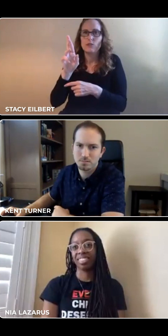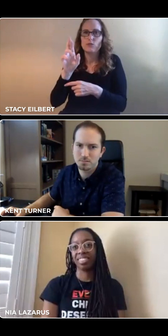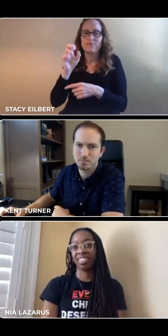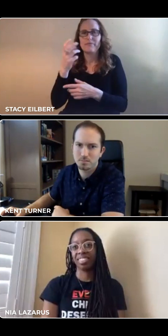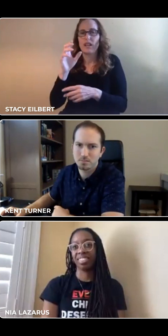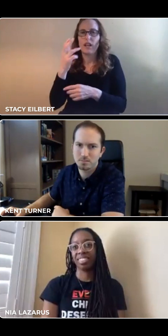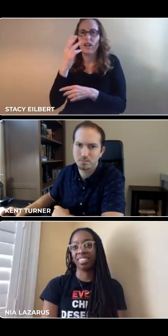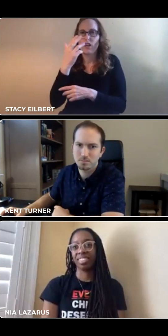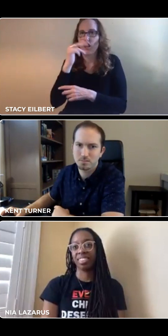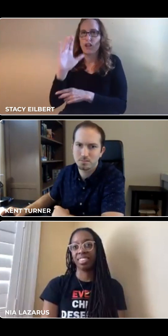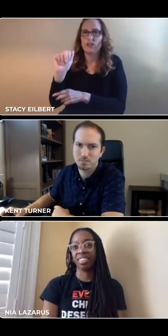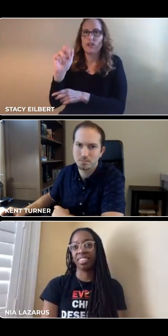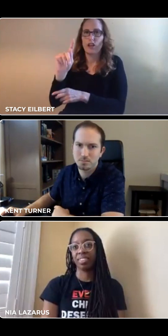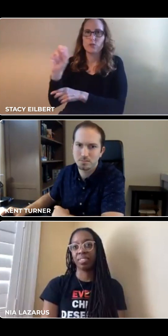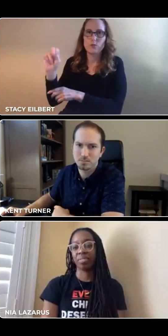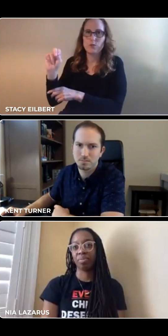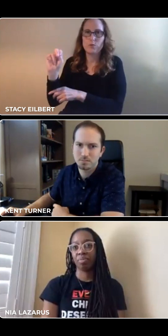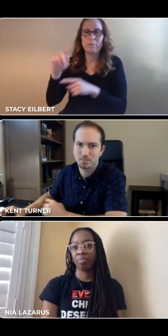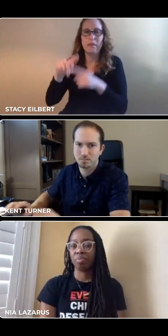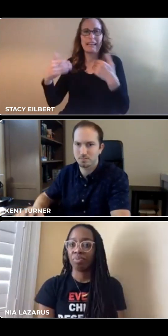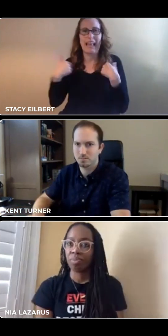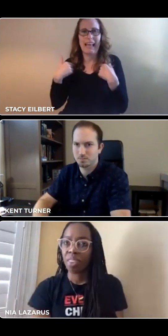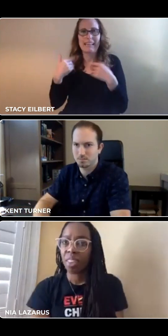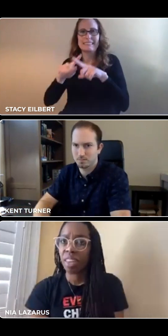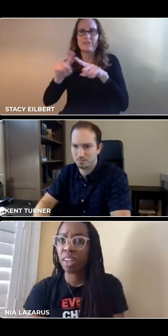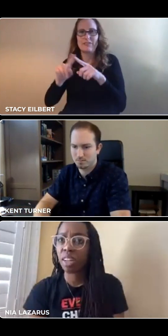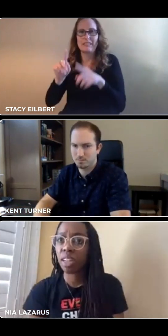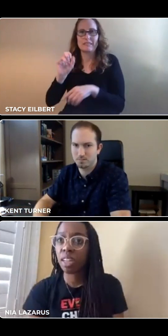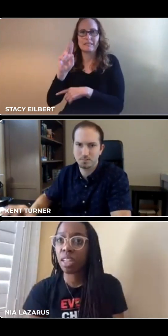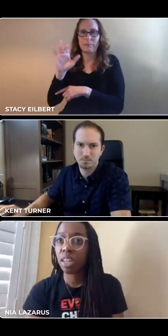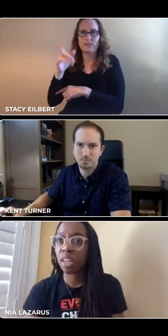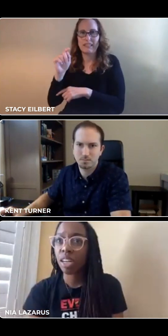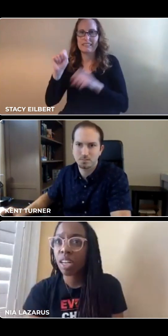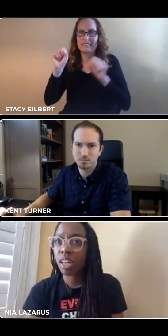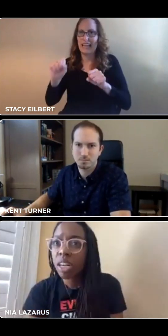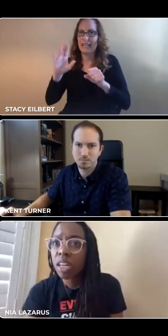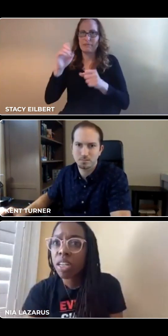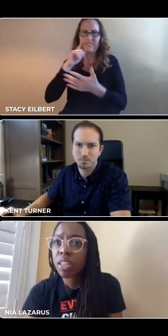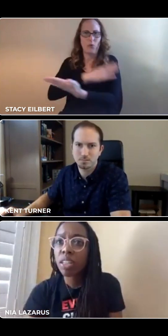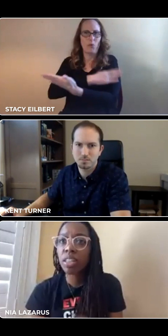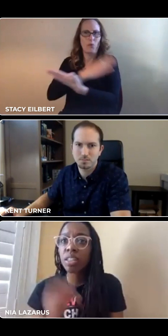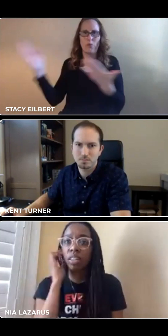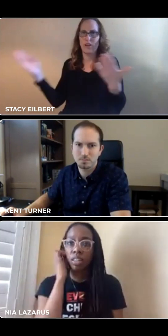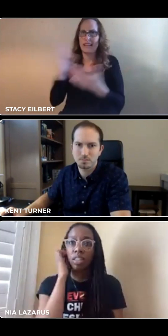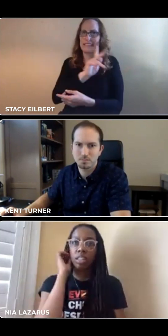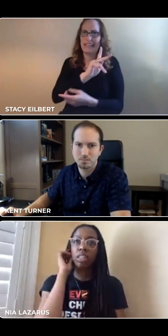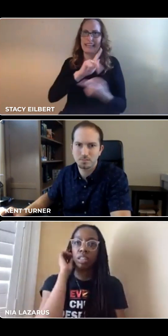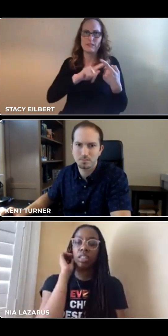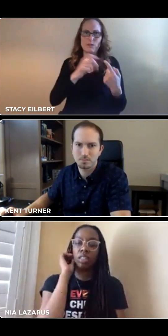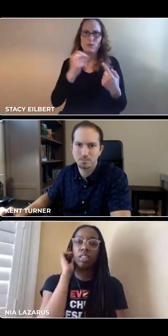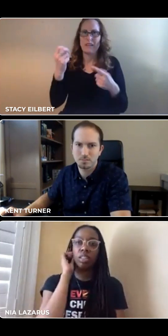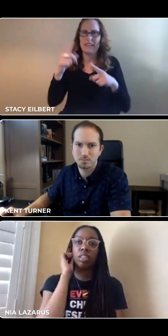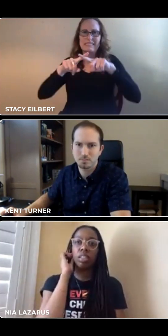Yeah, it's a really fun cartoon, but there's different subjects, and it can